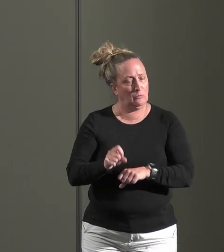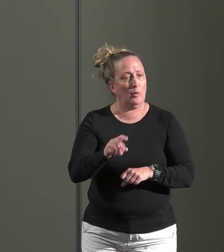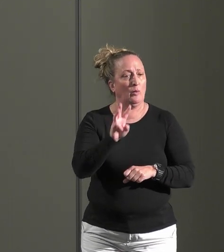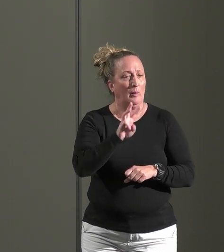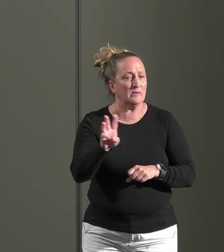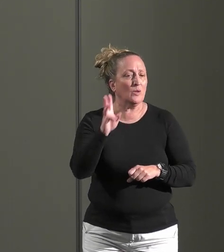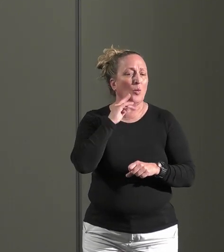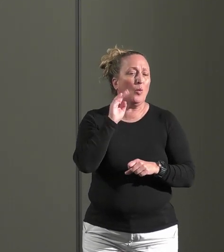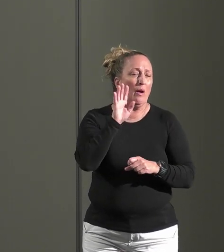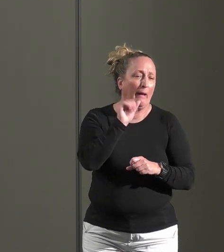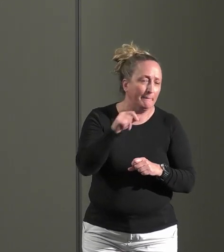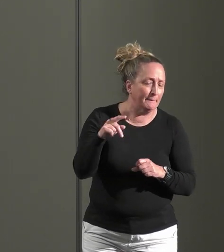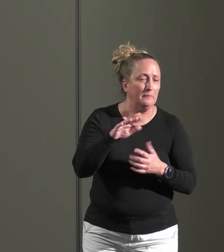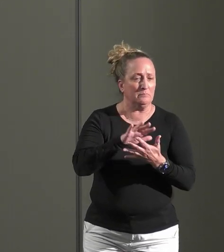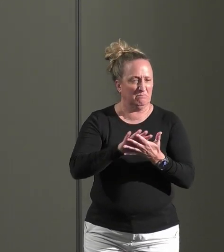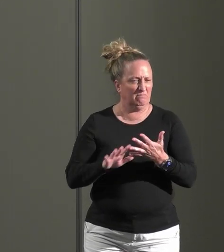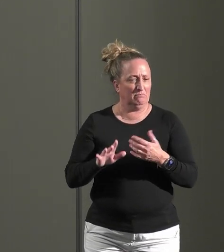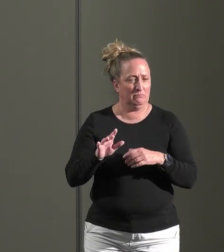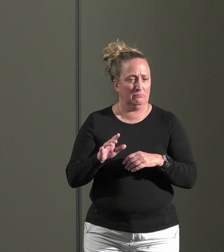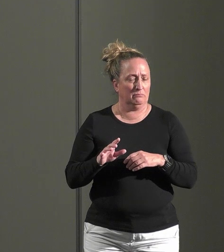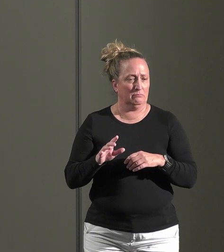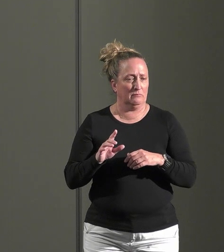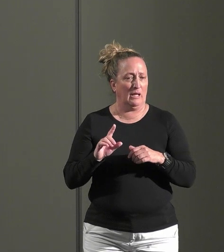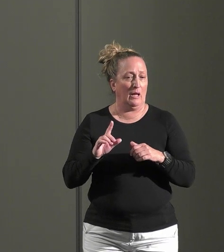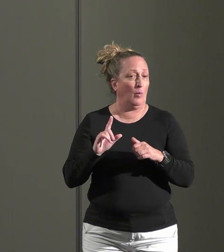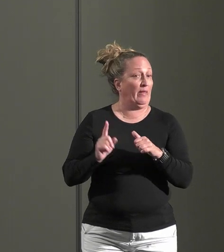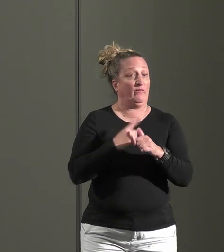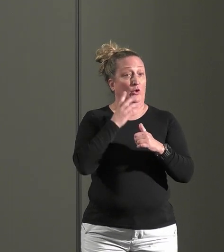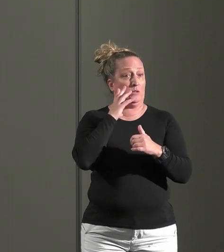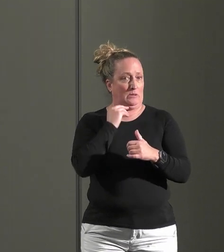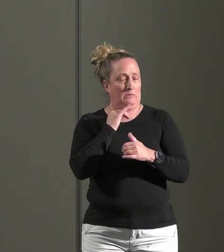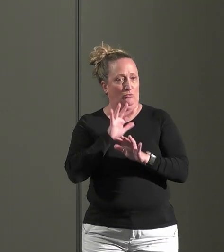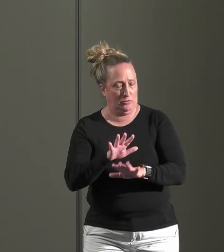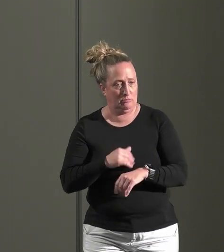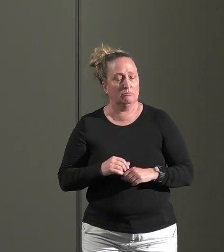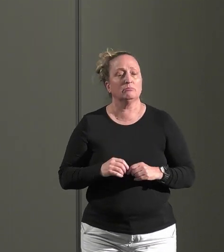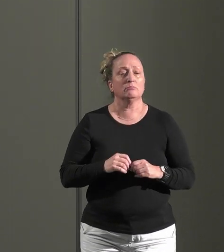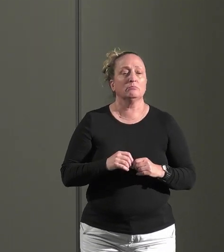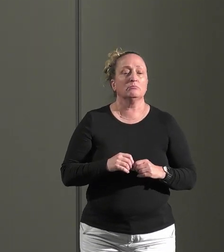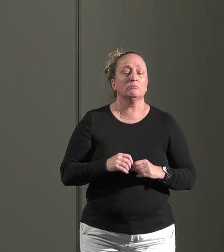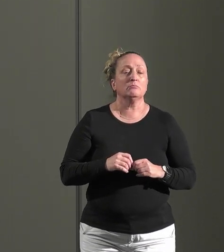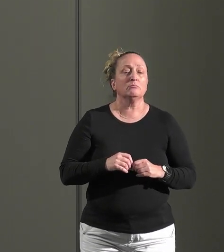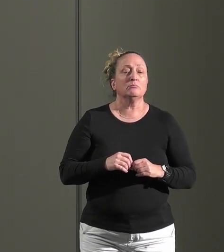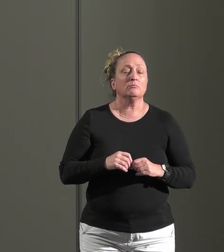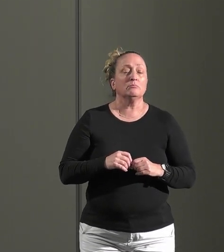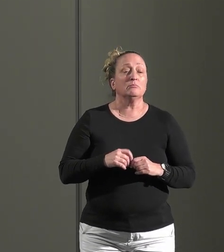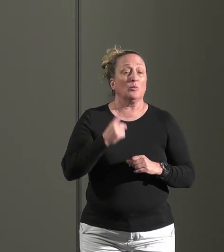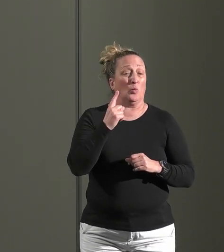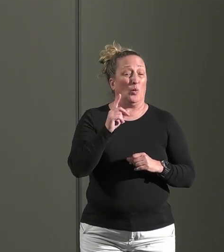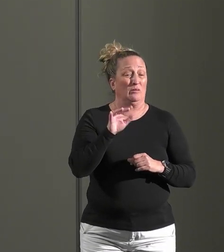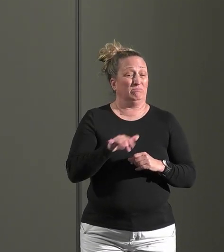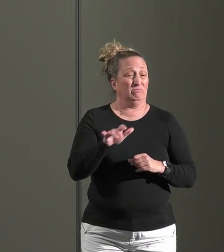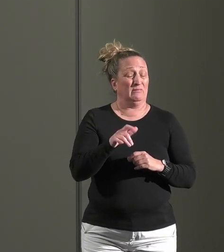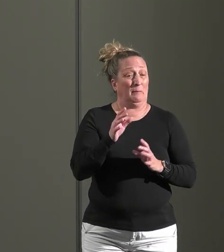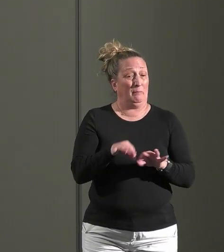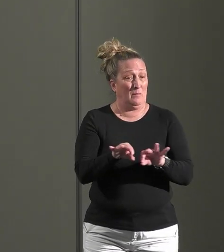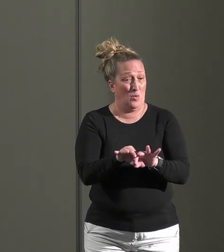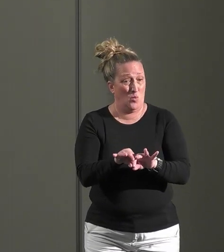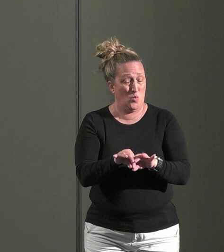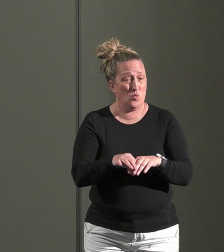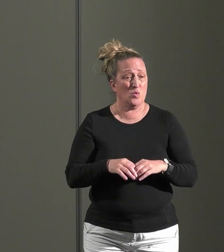application in the first place. One key stroke that is important by this,